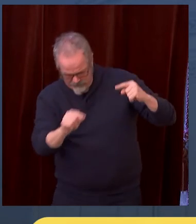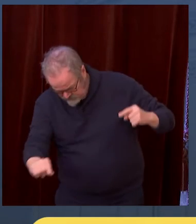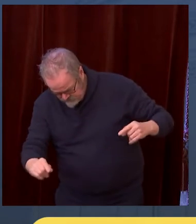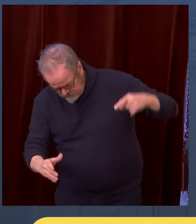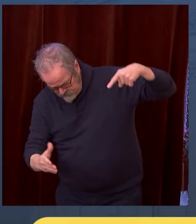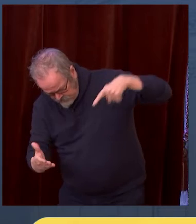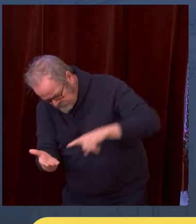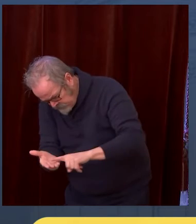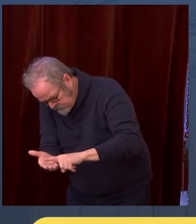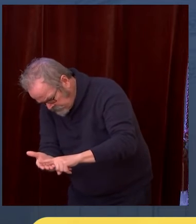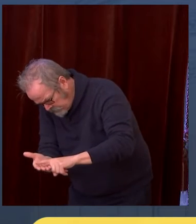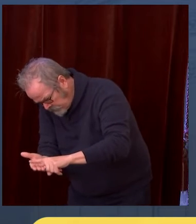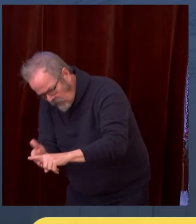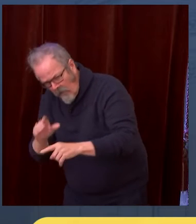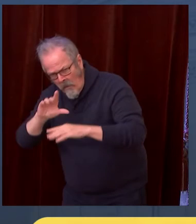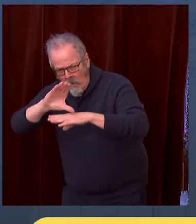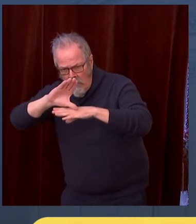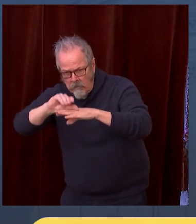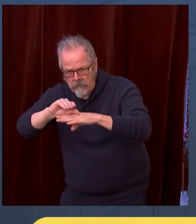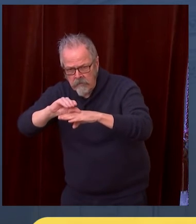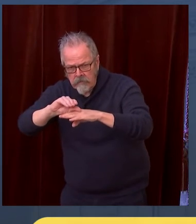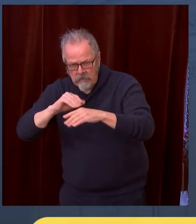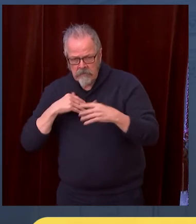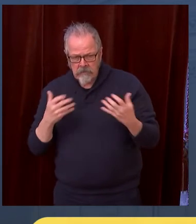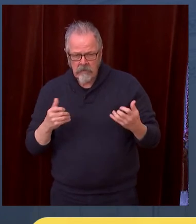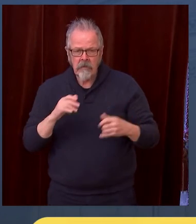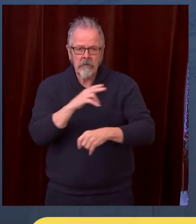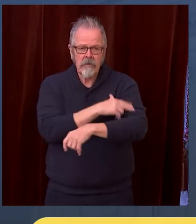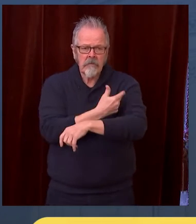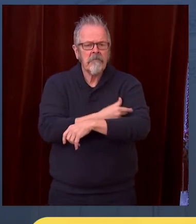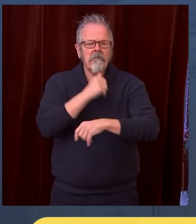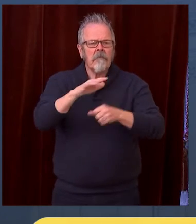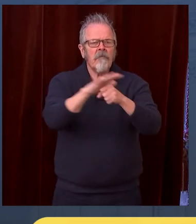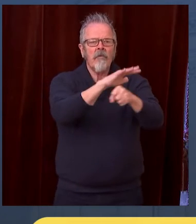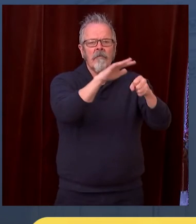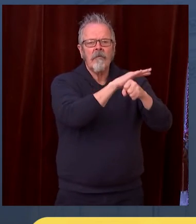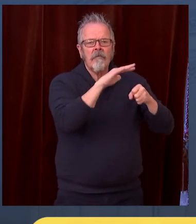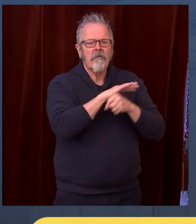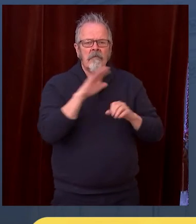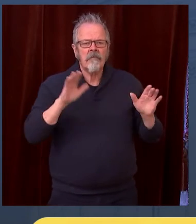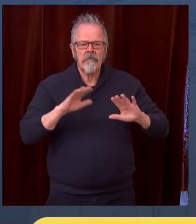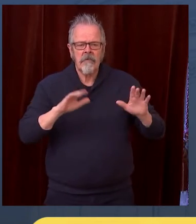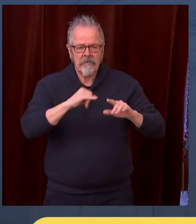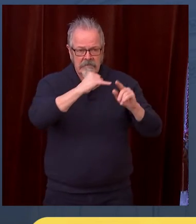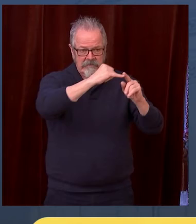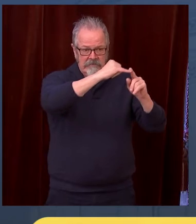Now you'll see a horizontal line also is a green or blue, I can't see it from here.